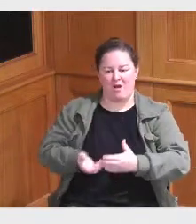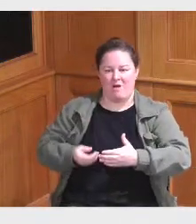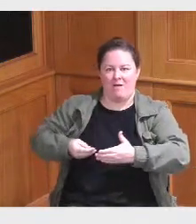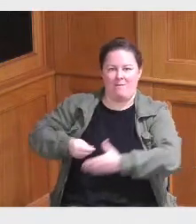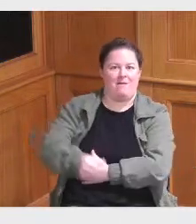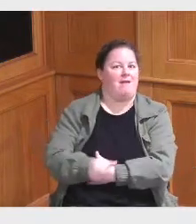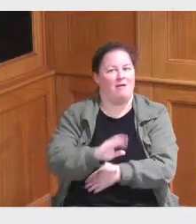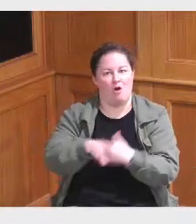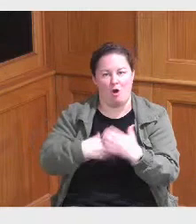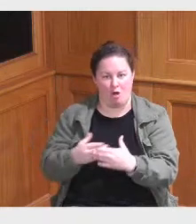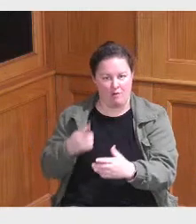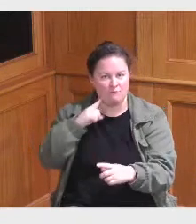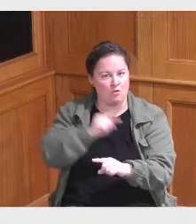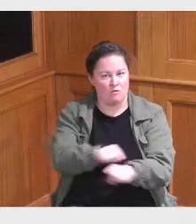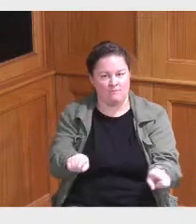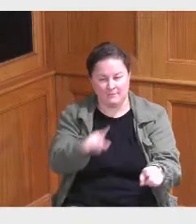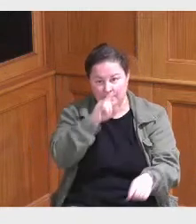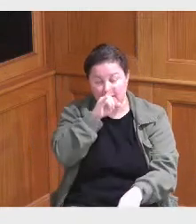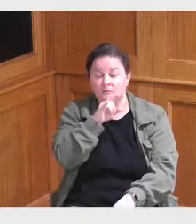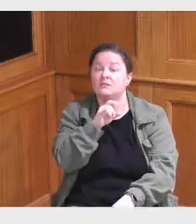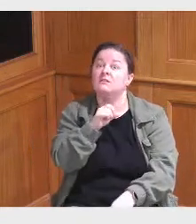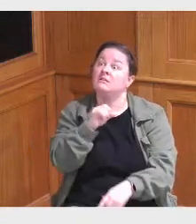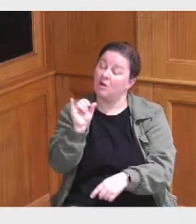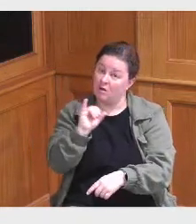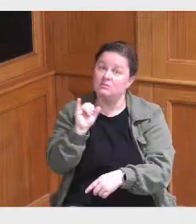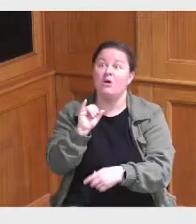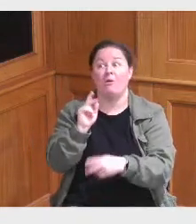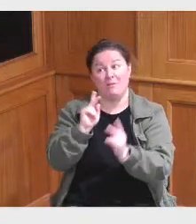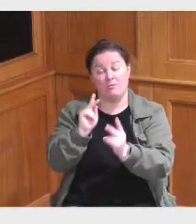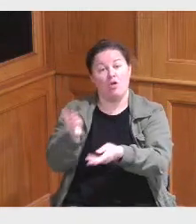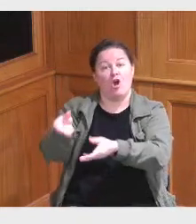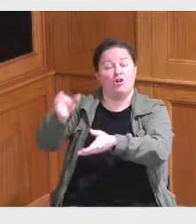and we're also starting to get some donations so that's wonderful as well additional tickets